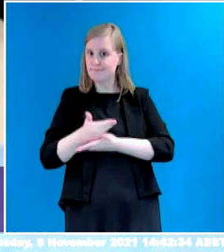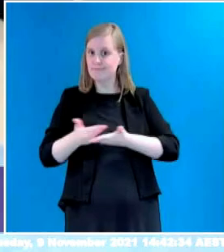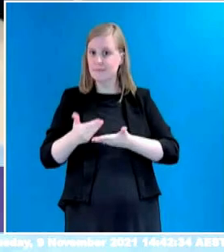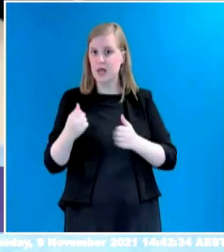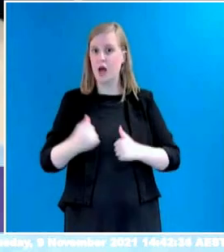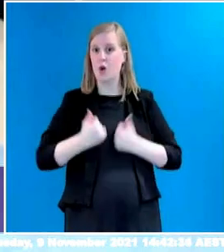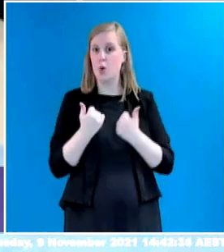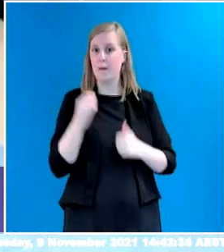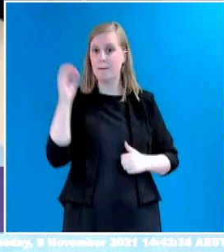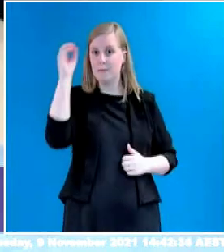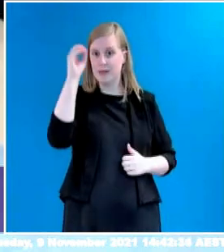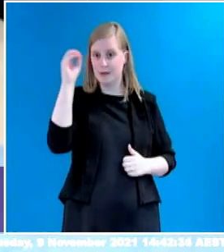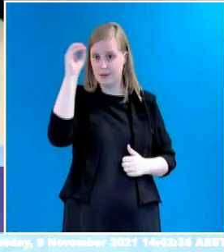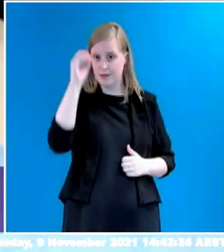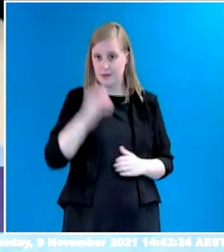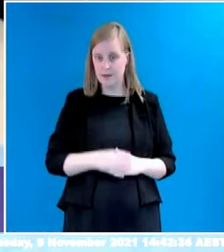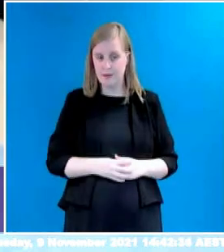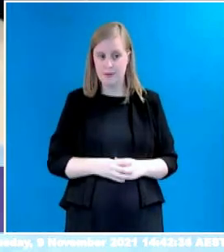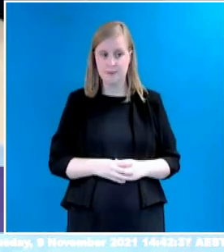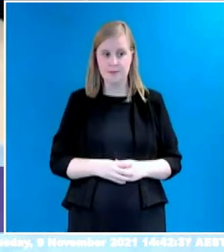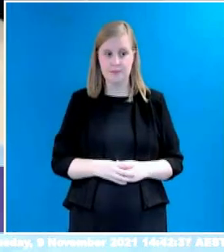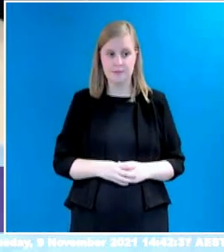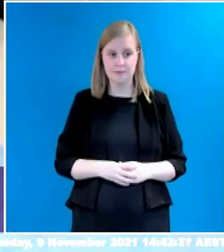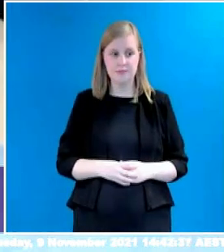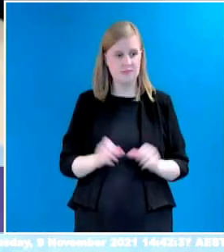Just to add, of course we look at general comments under all the